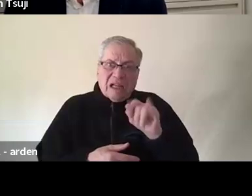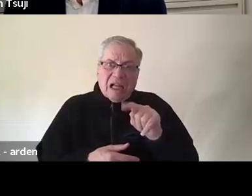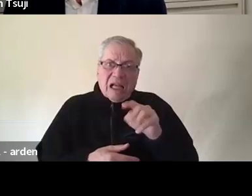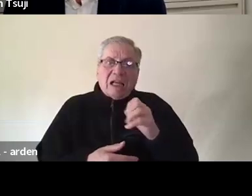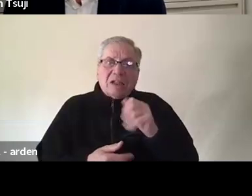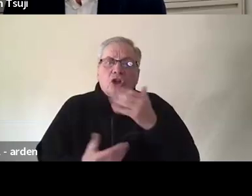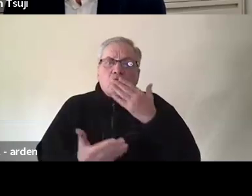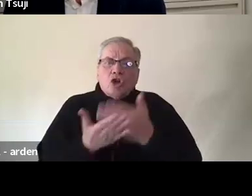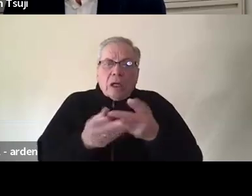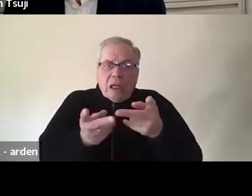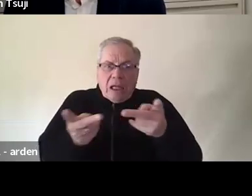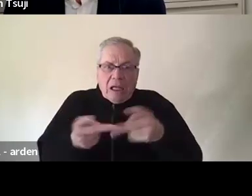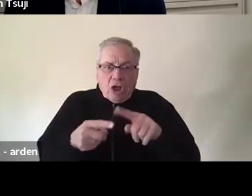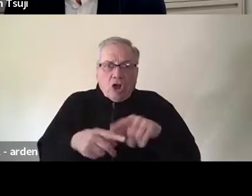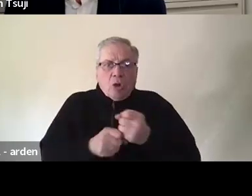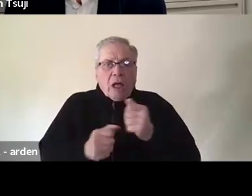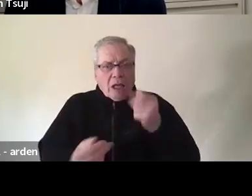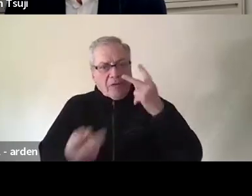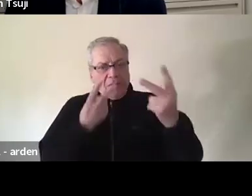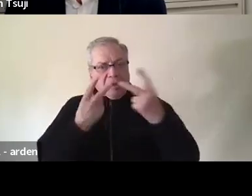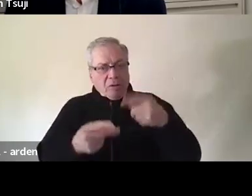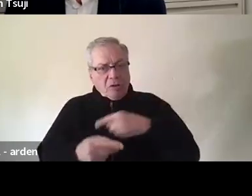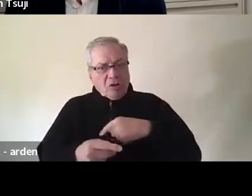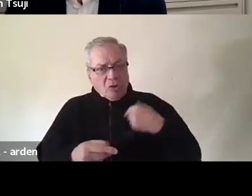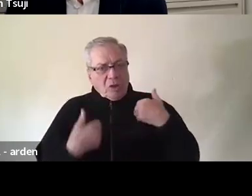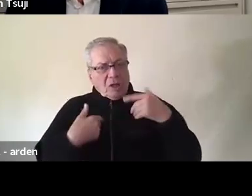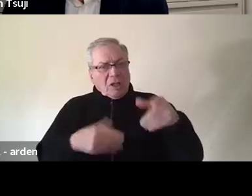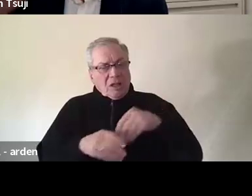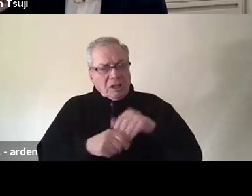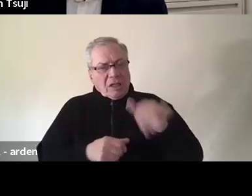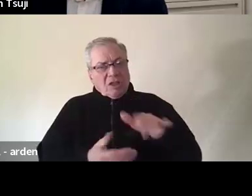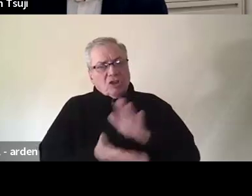to get visibility. In our case we have a website in the school of technology